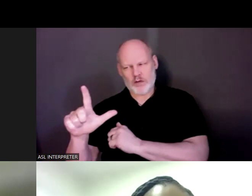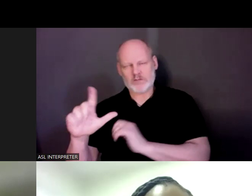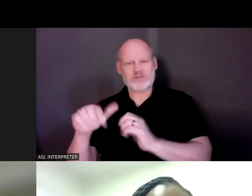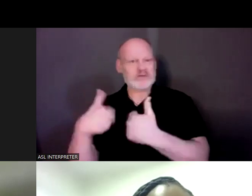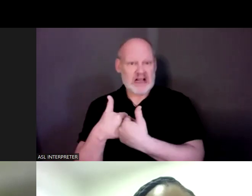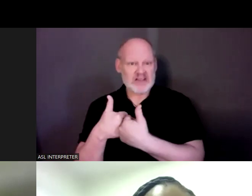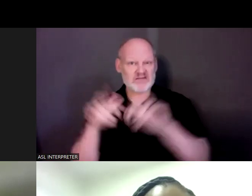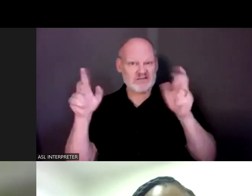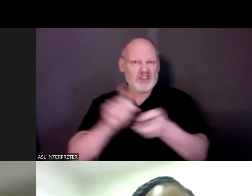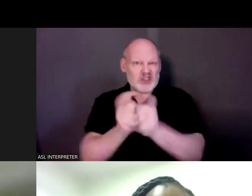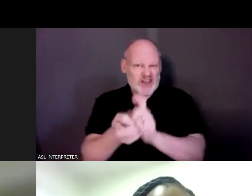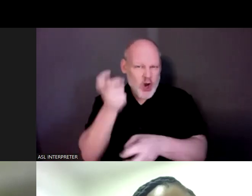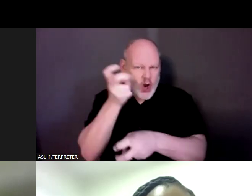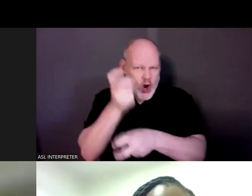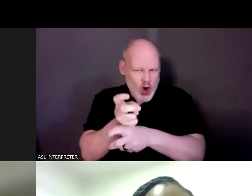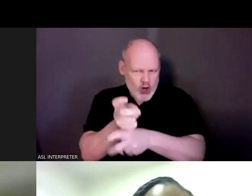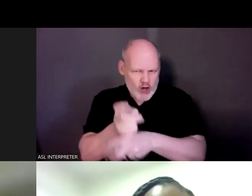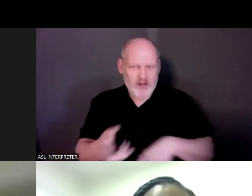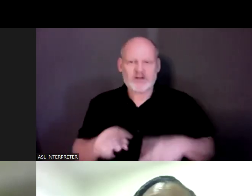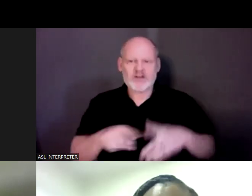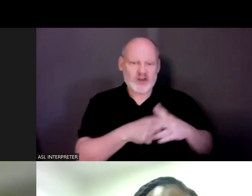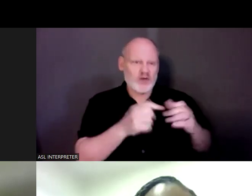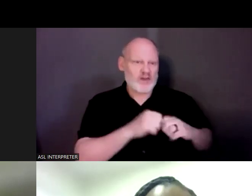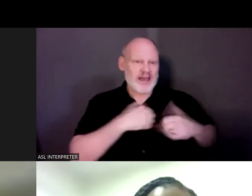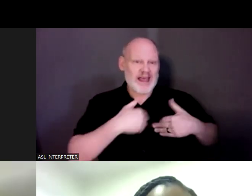went from not having clear systems and structures to having clear systems and